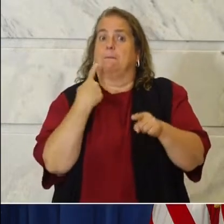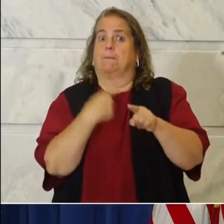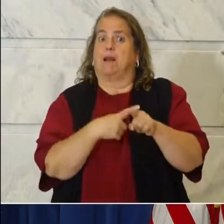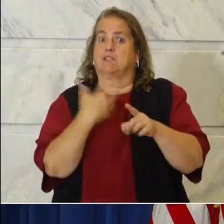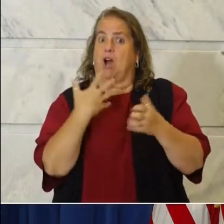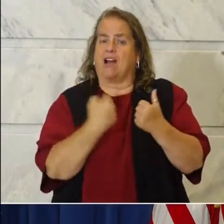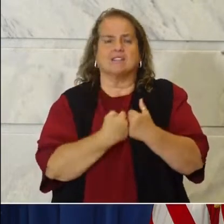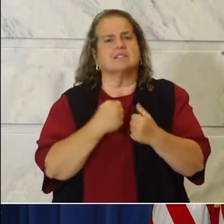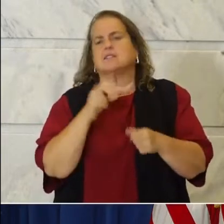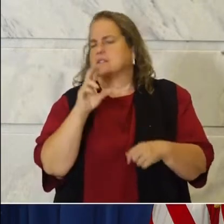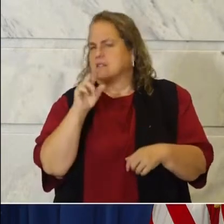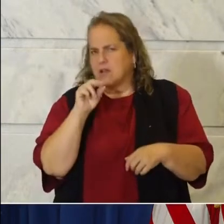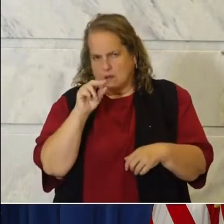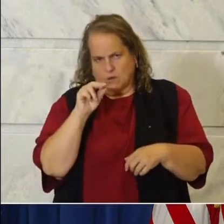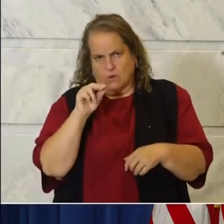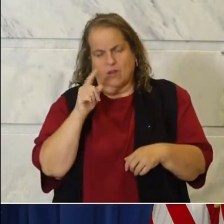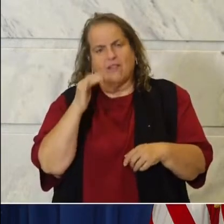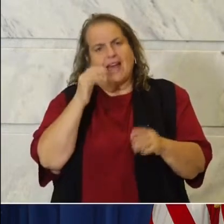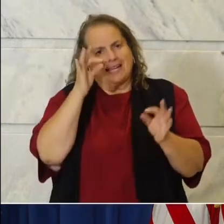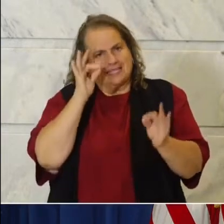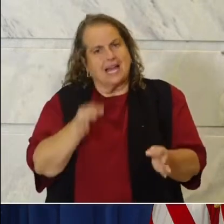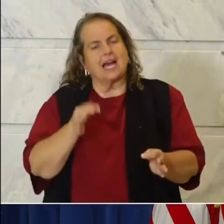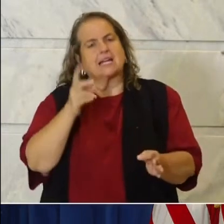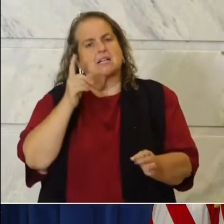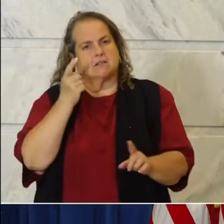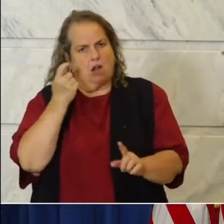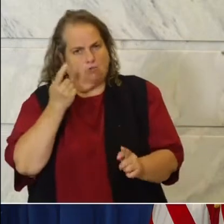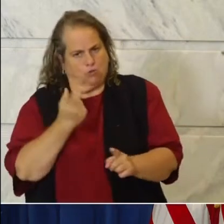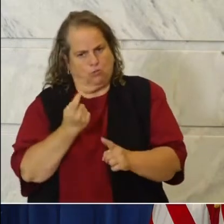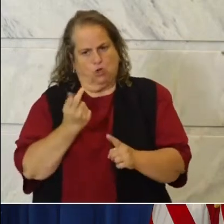remove a number of covert cases that were listed on their death certificates